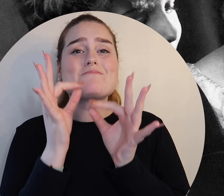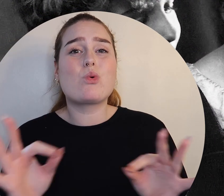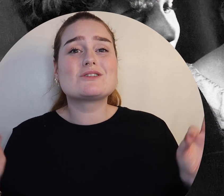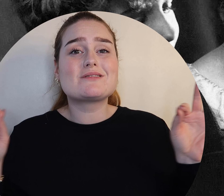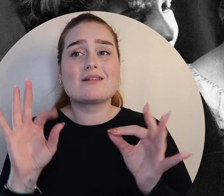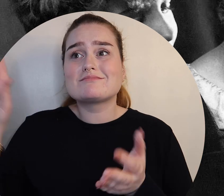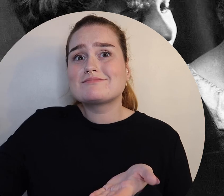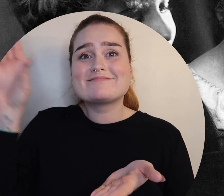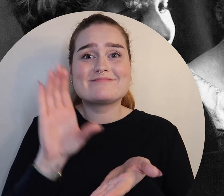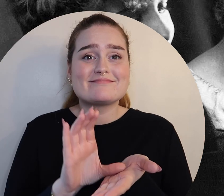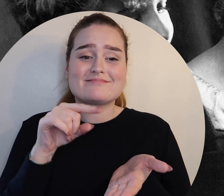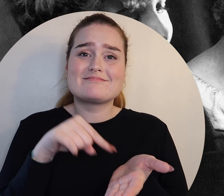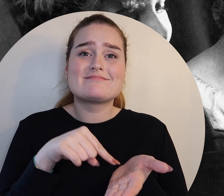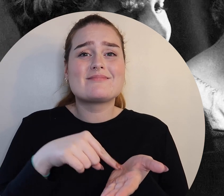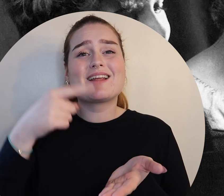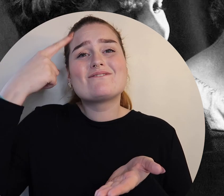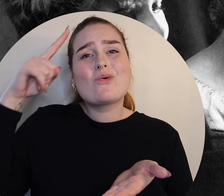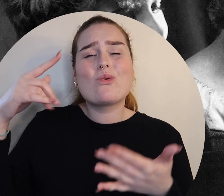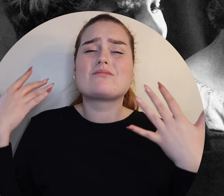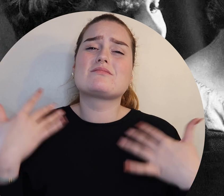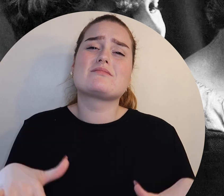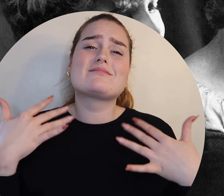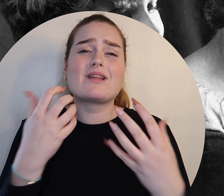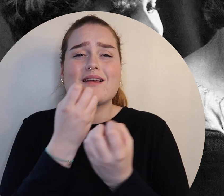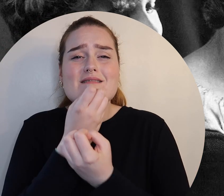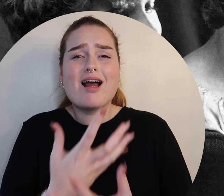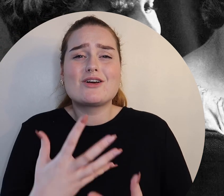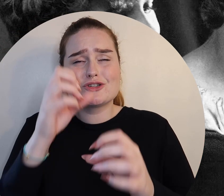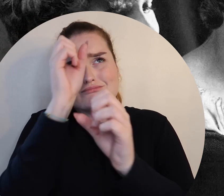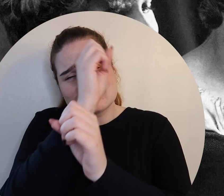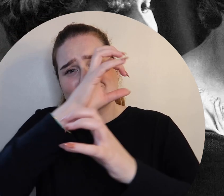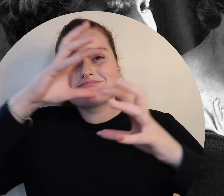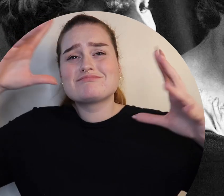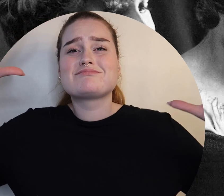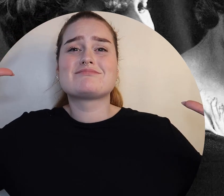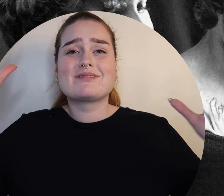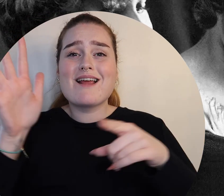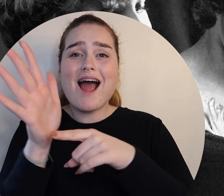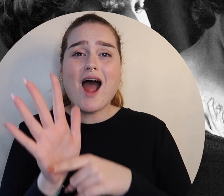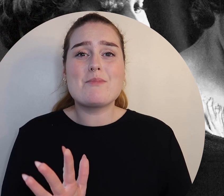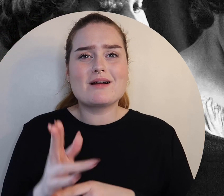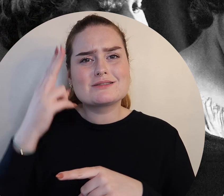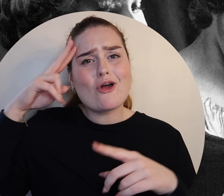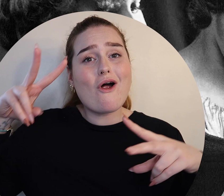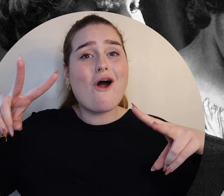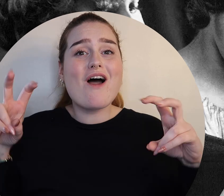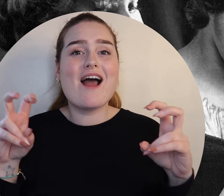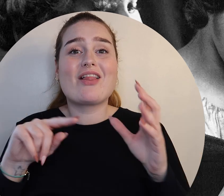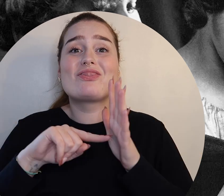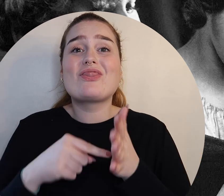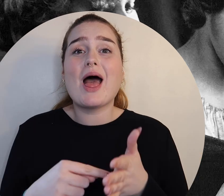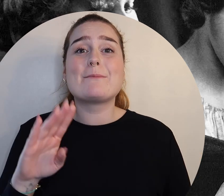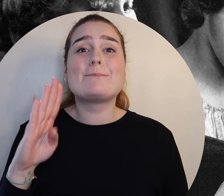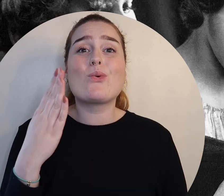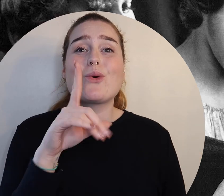Our red carpet opening night event is the world premiere of a new music commission for the delightful